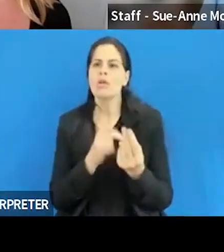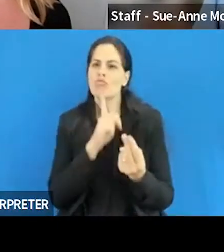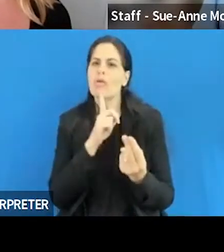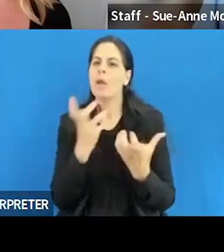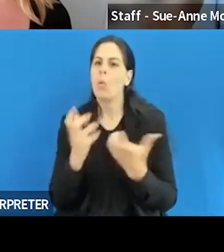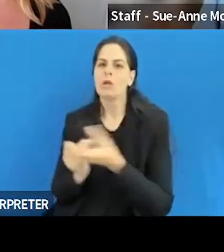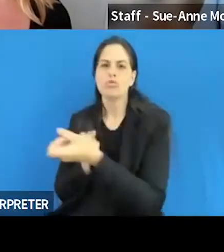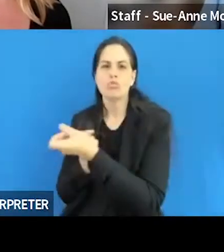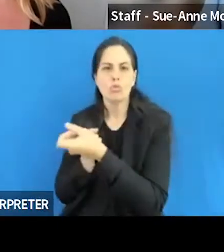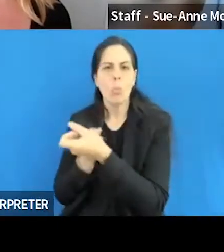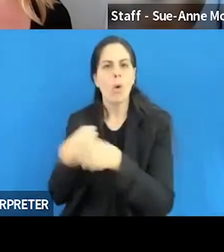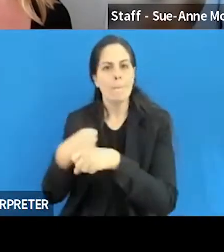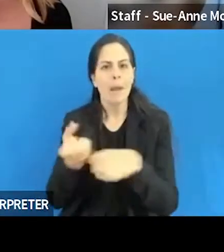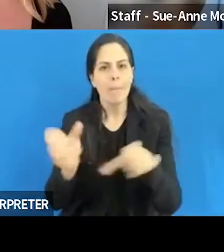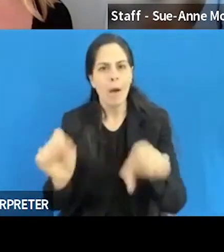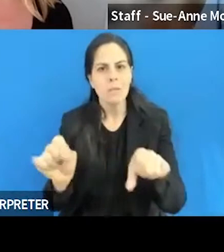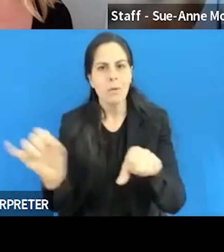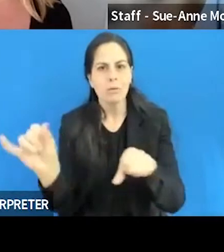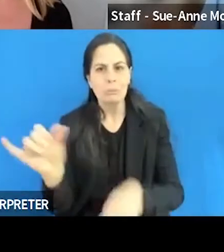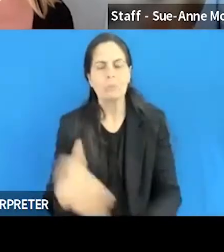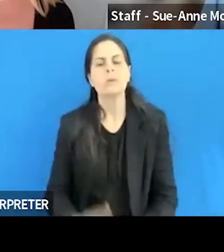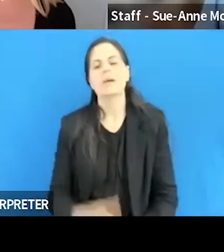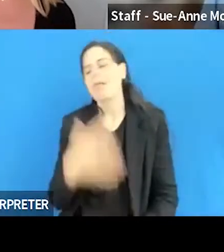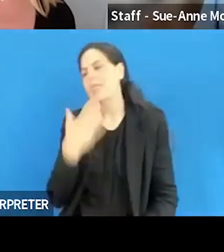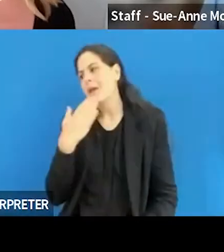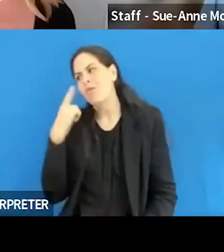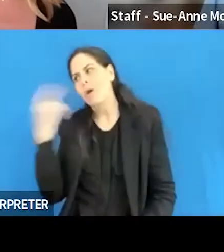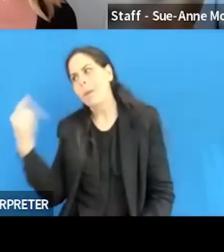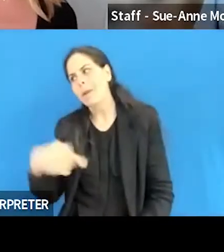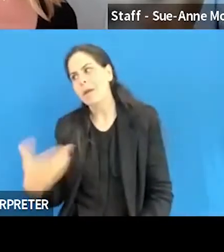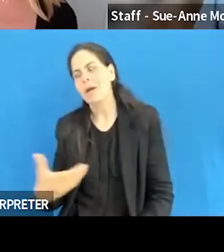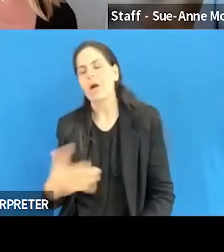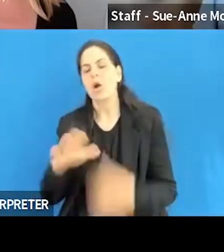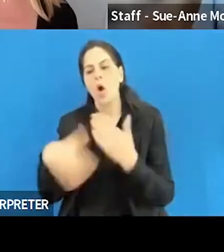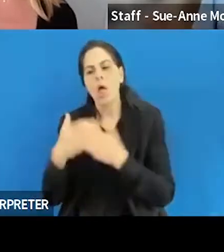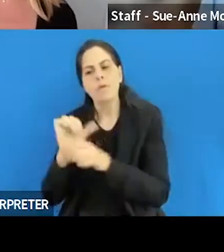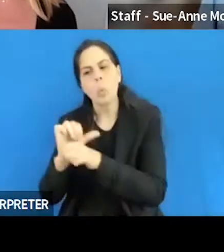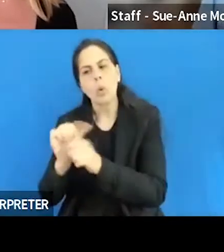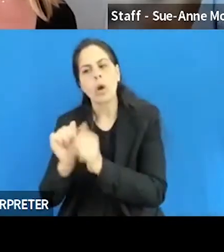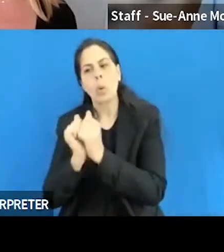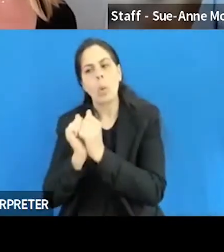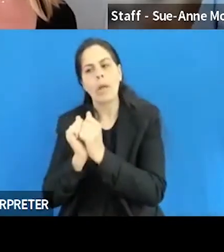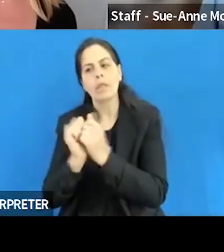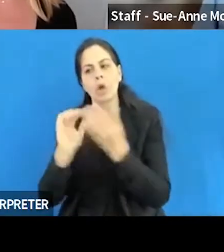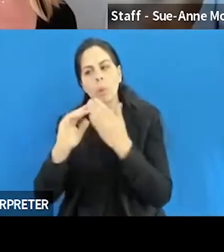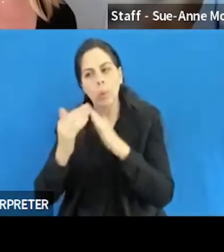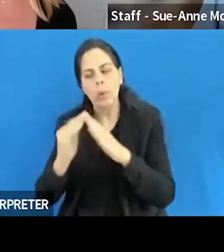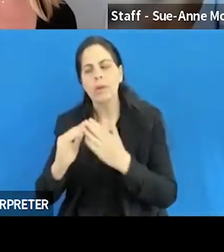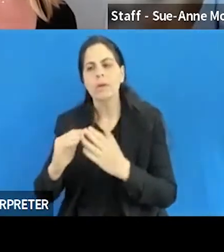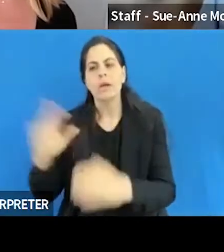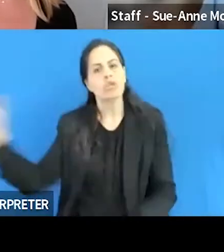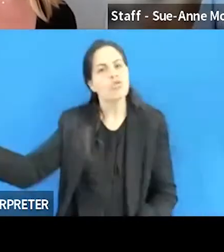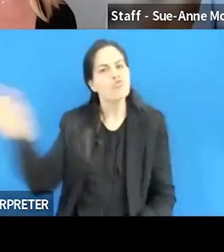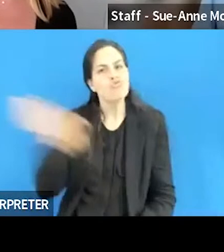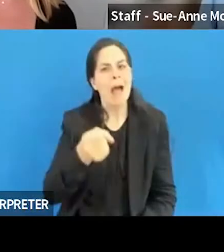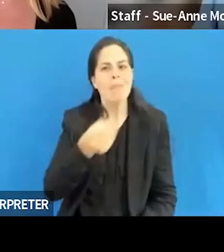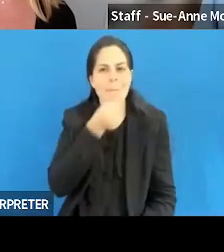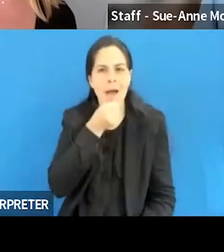and the work that you're doing with the community. And yeah, grab the mic and get started, everybody.